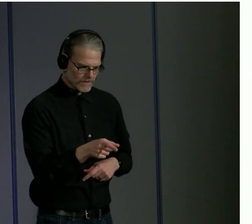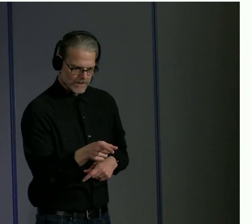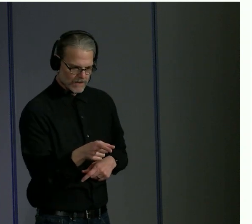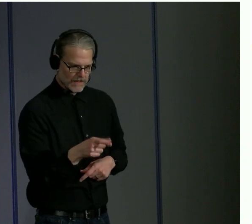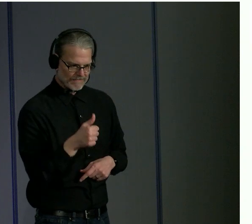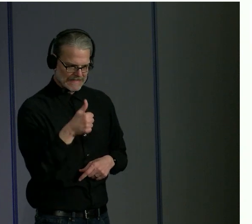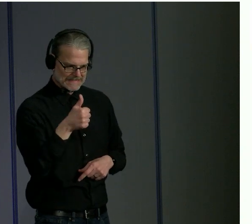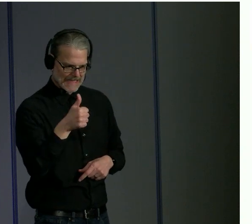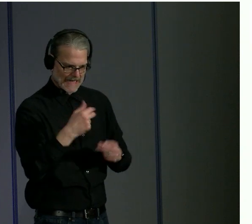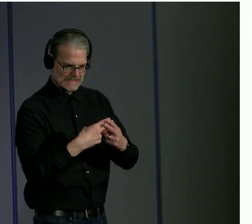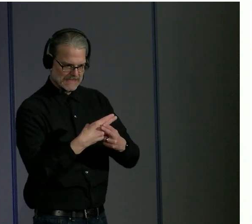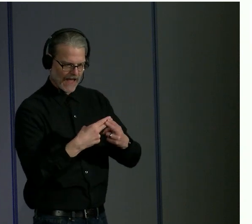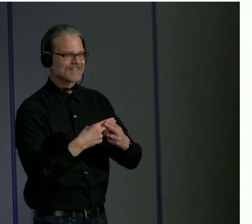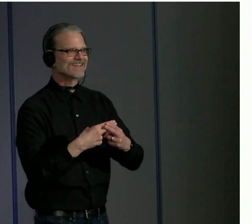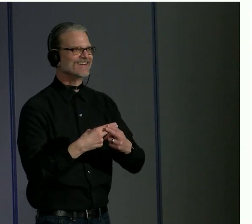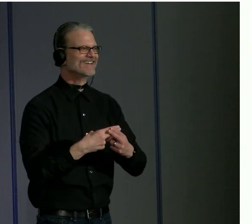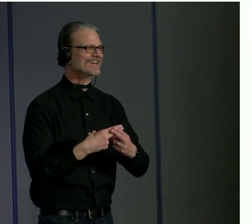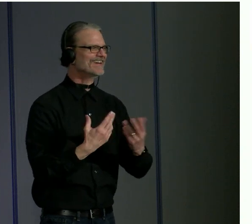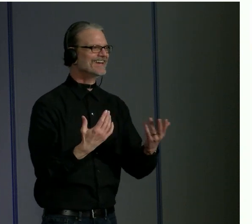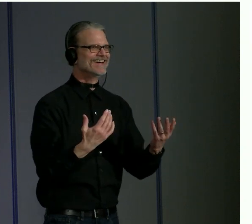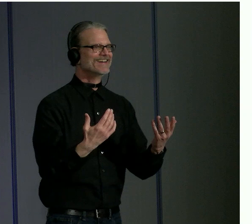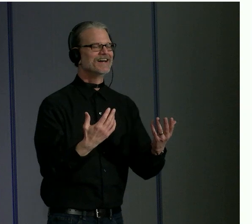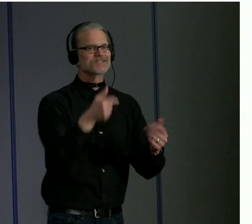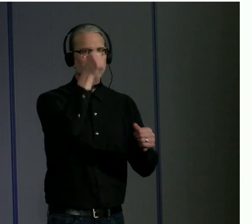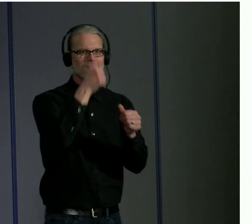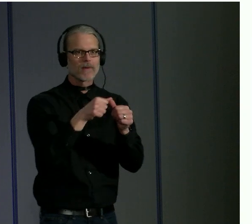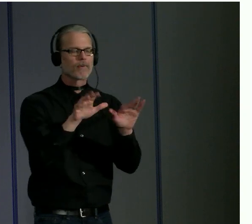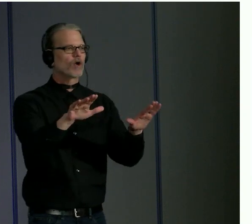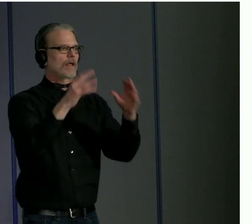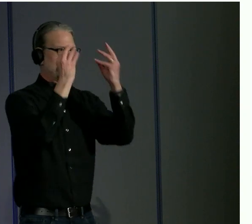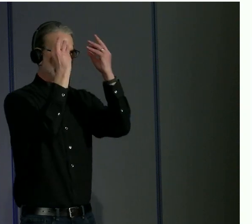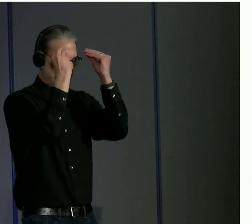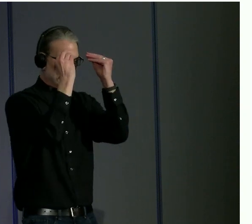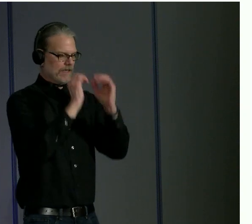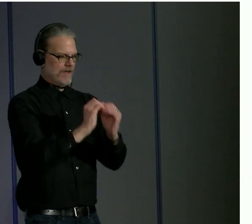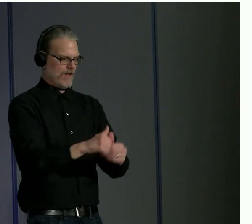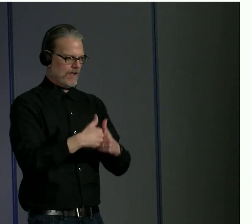So what I want you to understand is remember, think about how you're telling the story. What